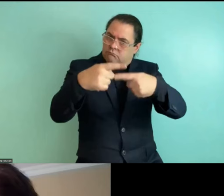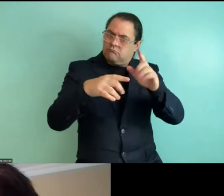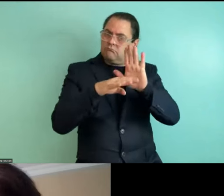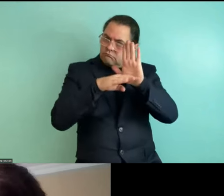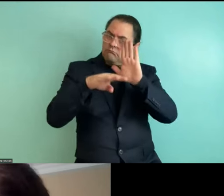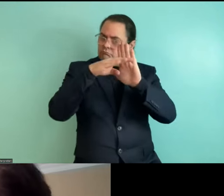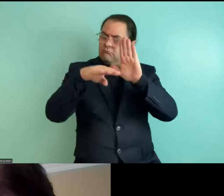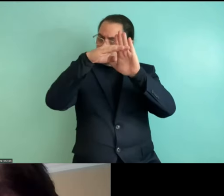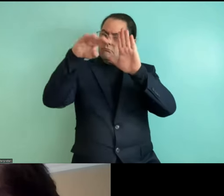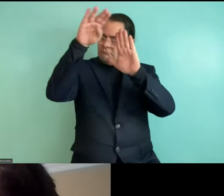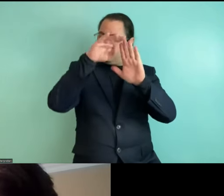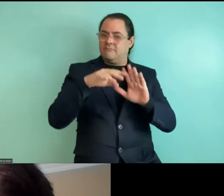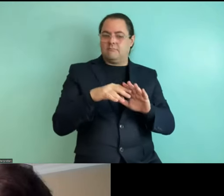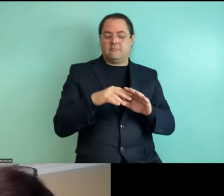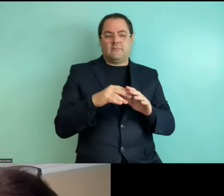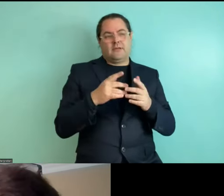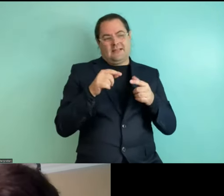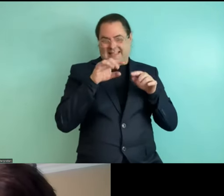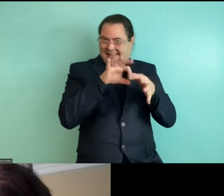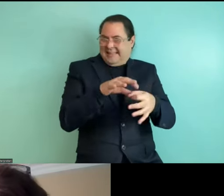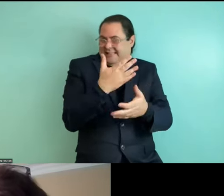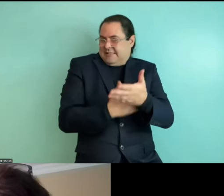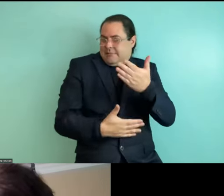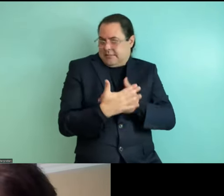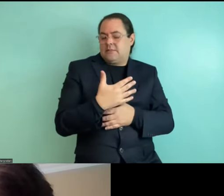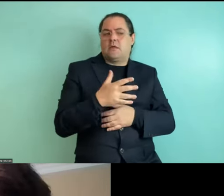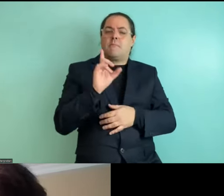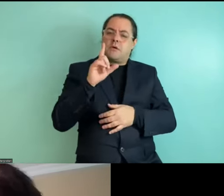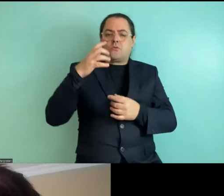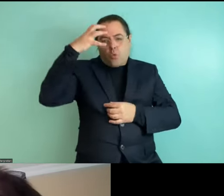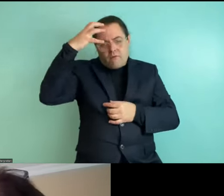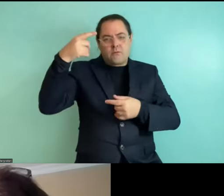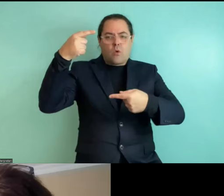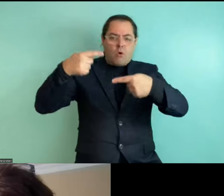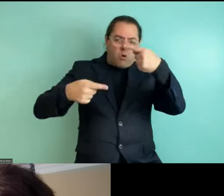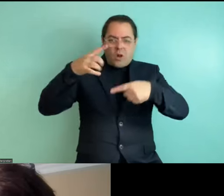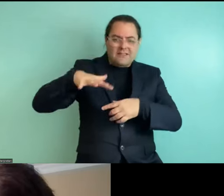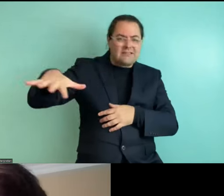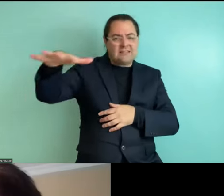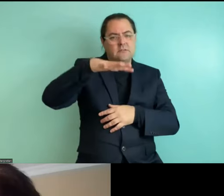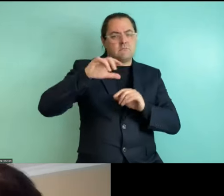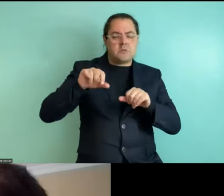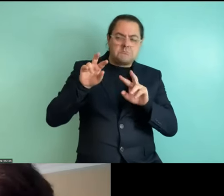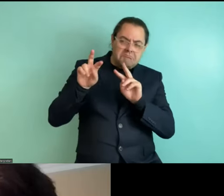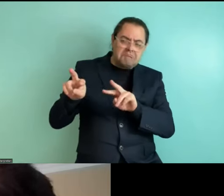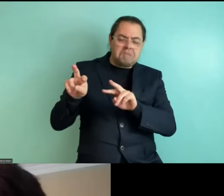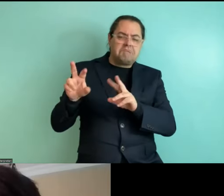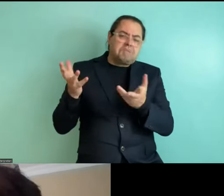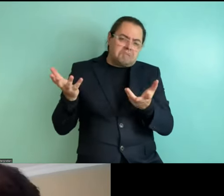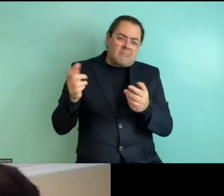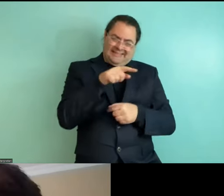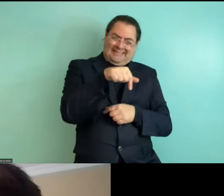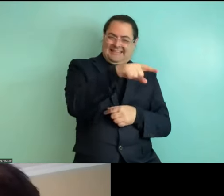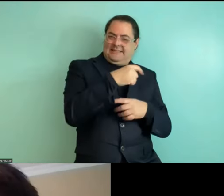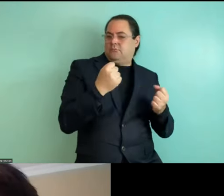which was given at the UCC Haiku context politique la companion Modelo prisoners,